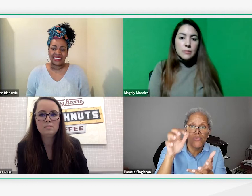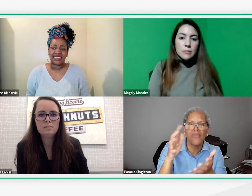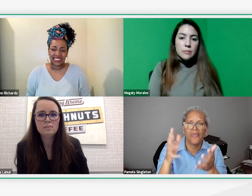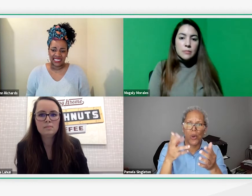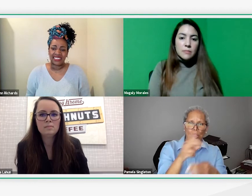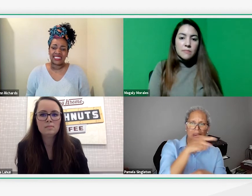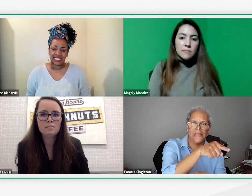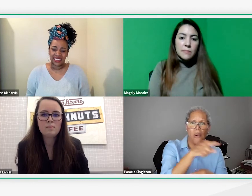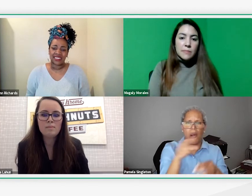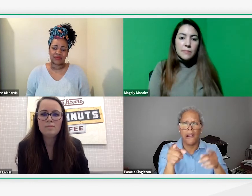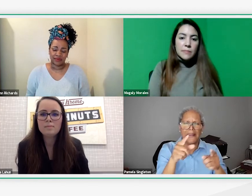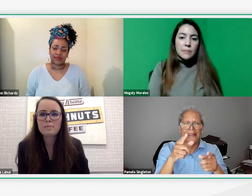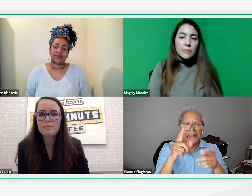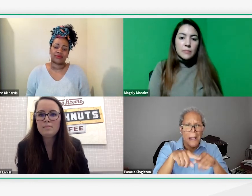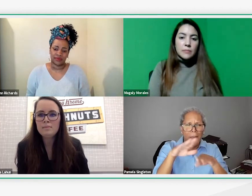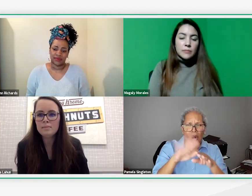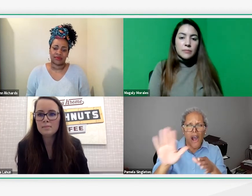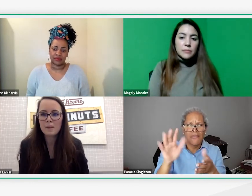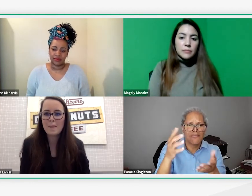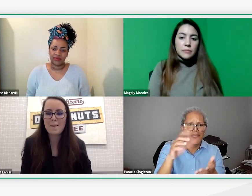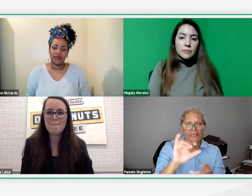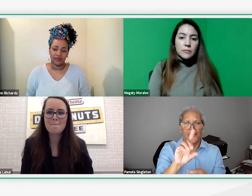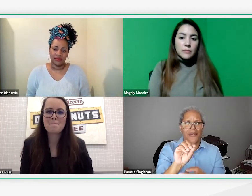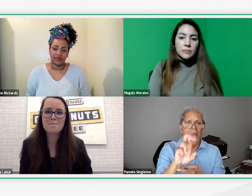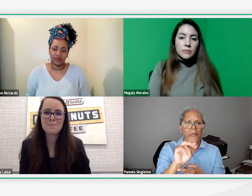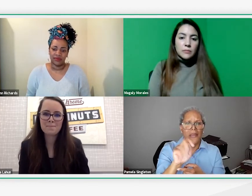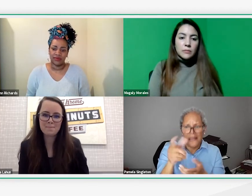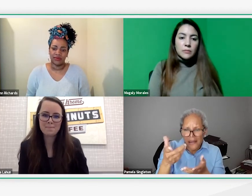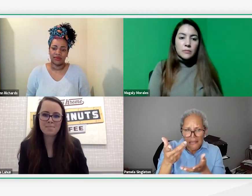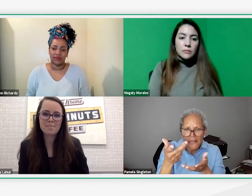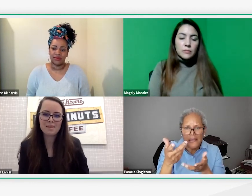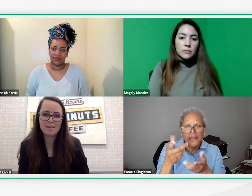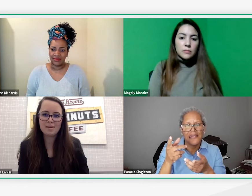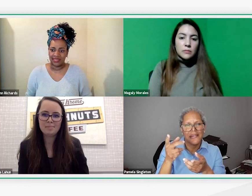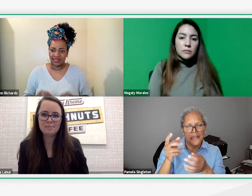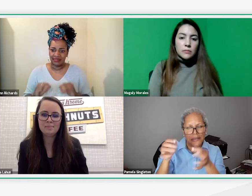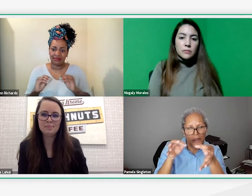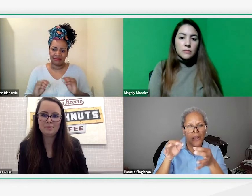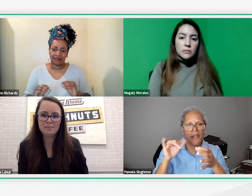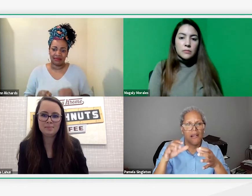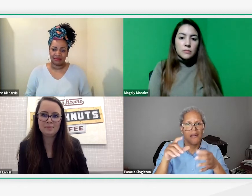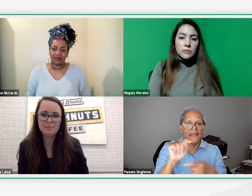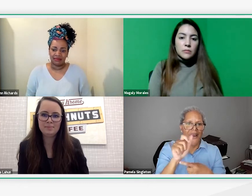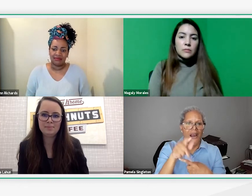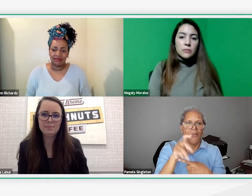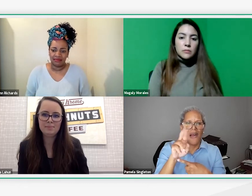So, yeah, you might owe still with the standard deduction.